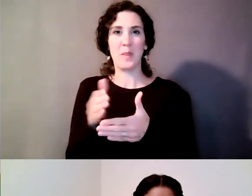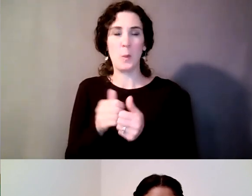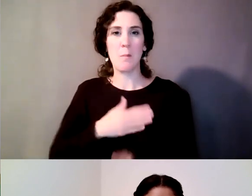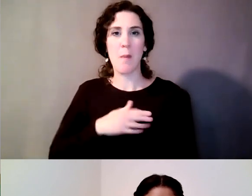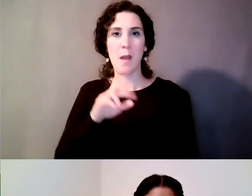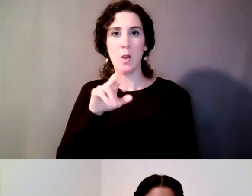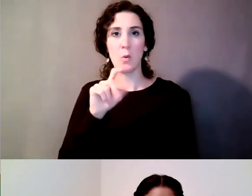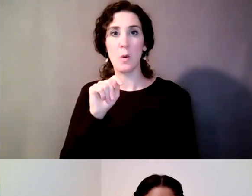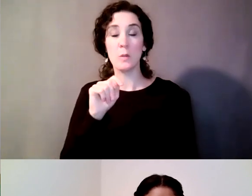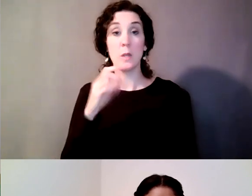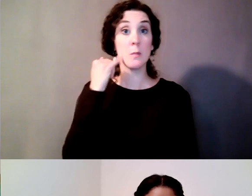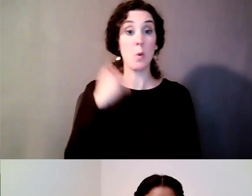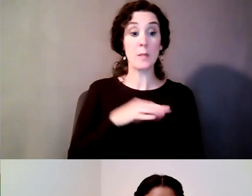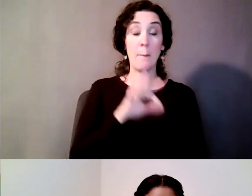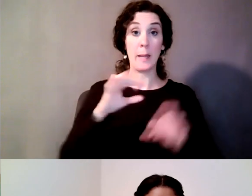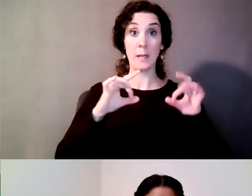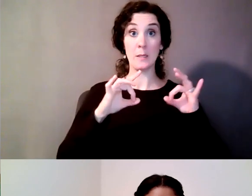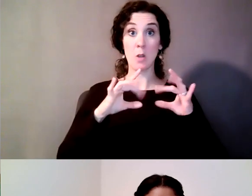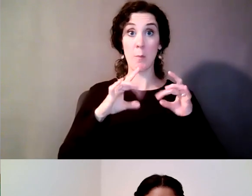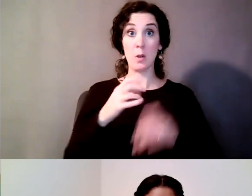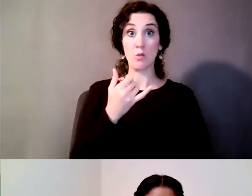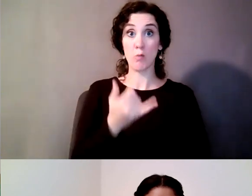If I picked a Starbucks coffee right now, if you said what do you want to have an I